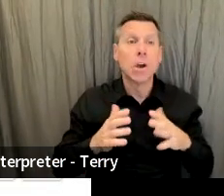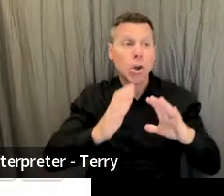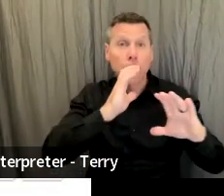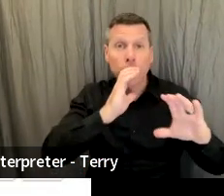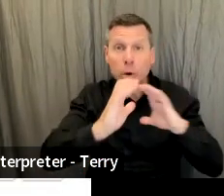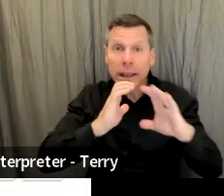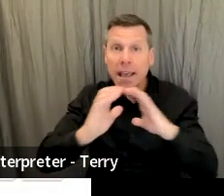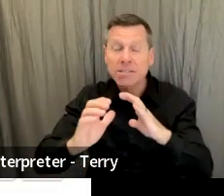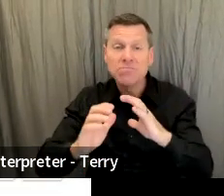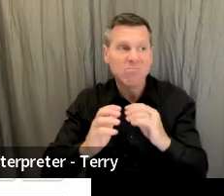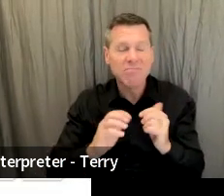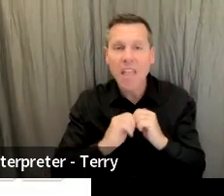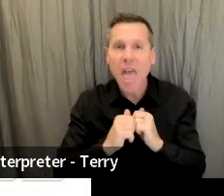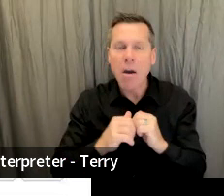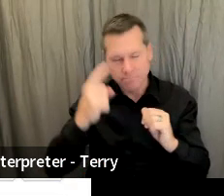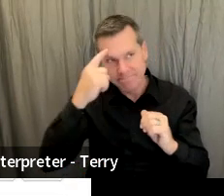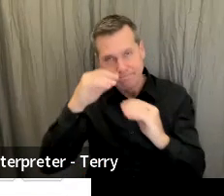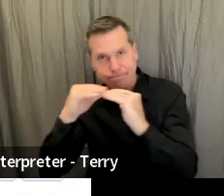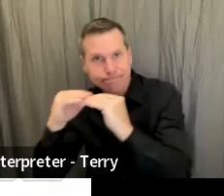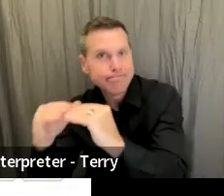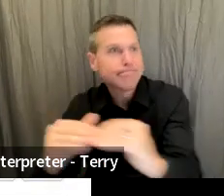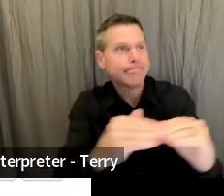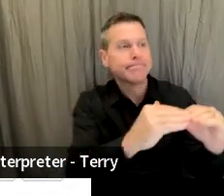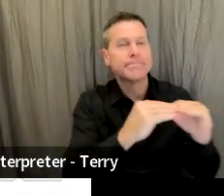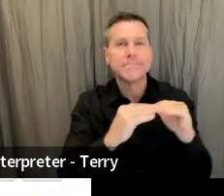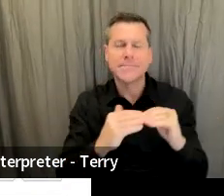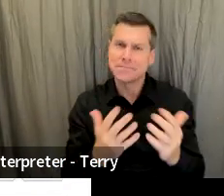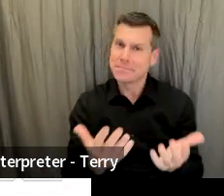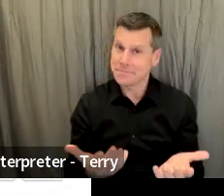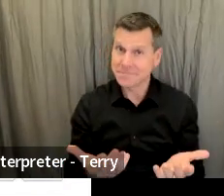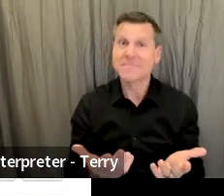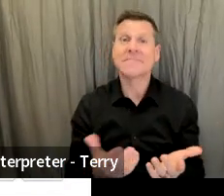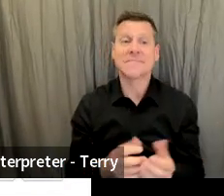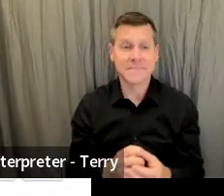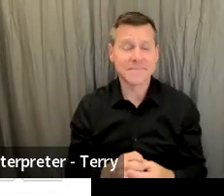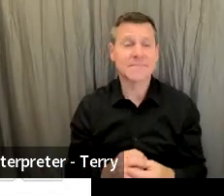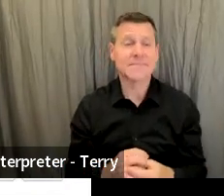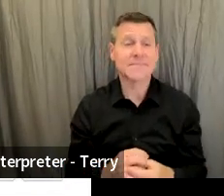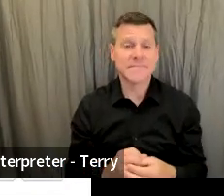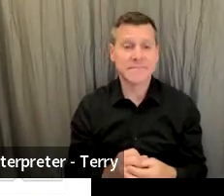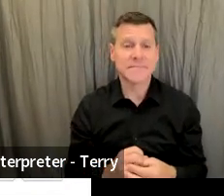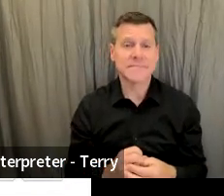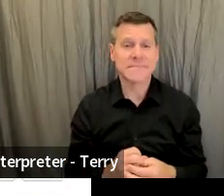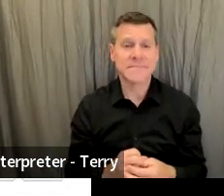And we thought this was really important because it's not just about building the canvas shell,